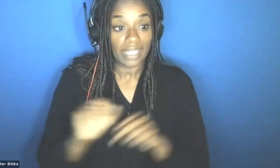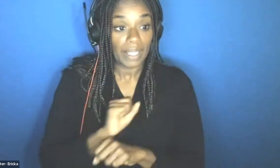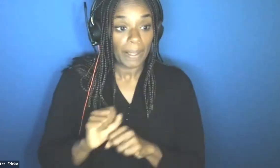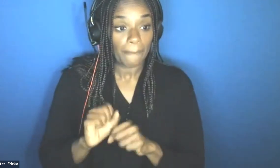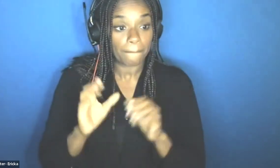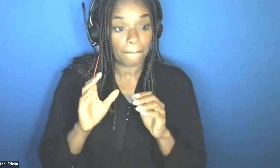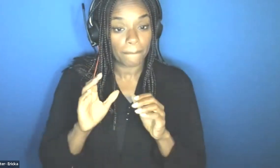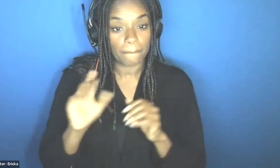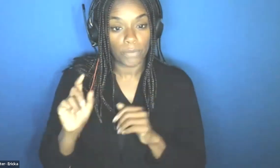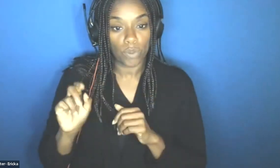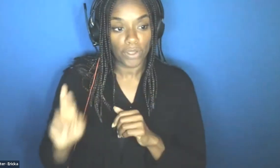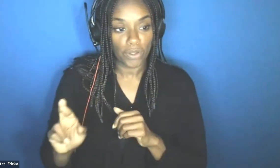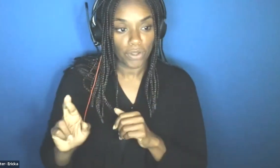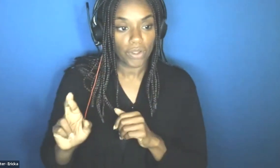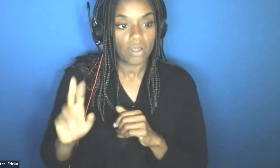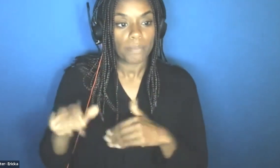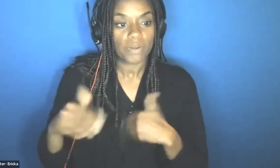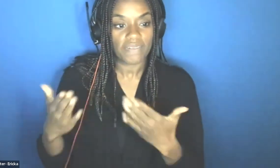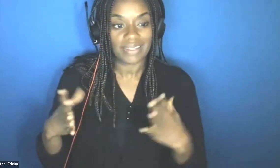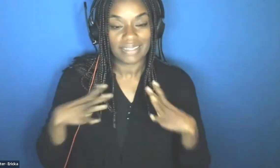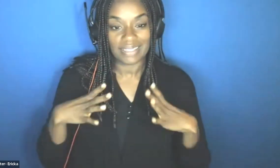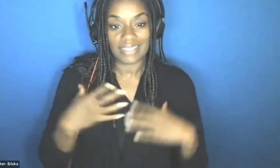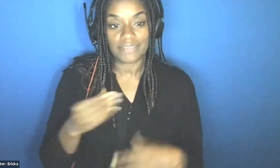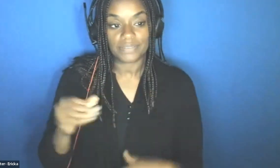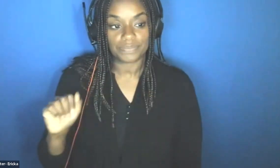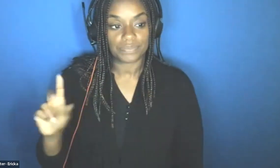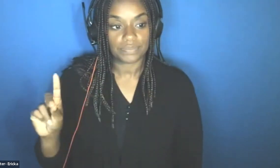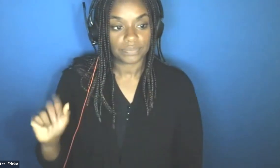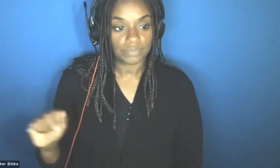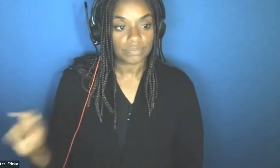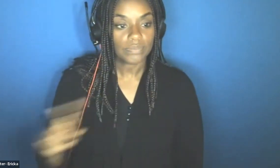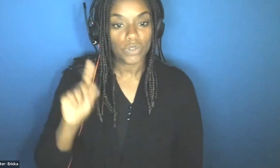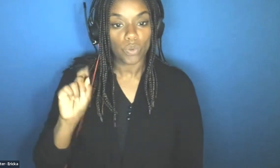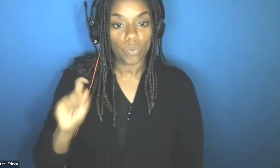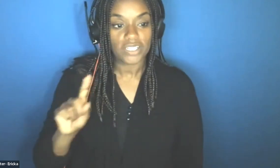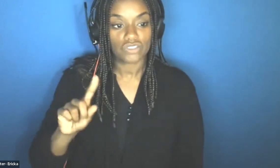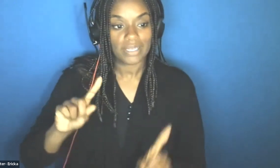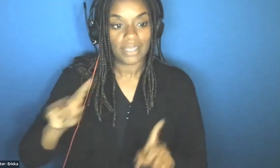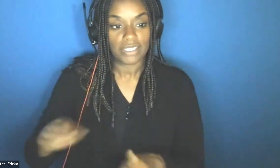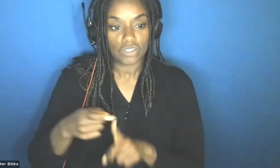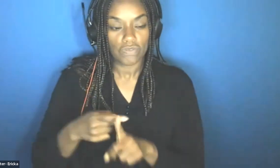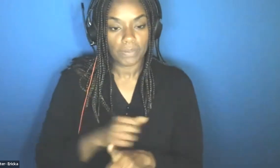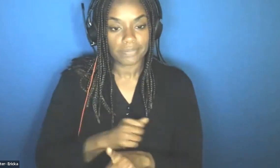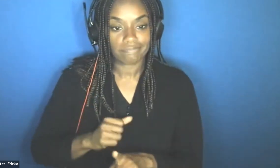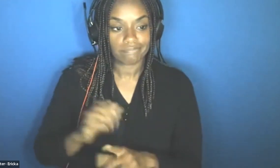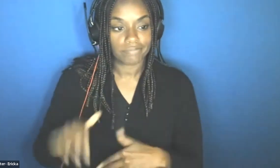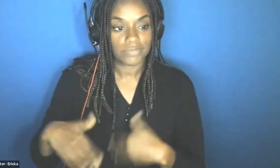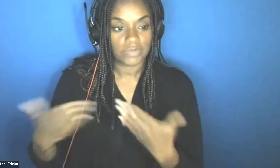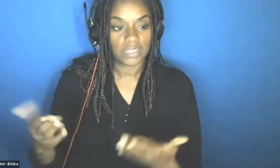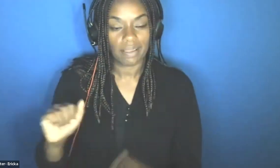The ADA, applying performance and conduct standards to employees with disabilities. MROIR-provided leave and the ADA.